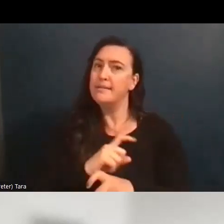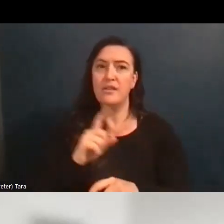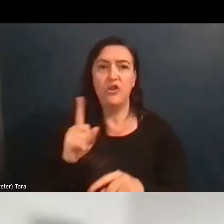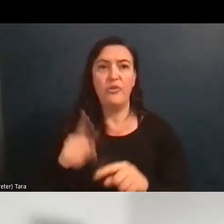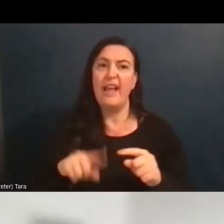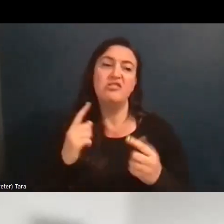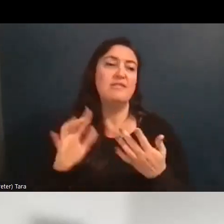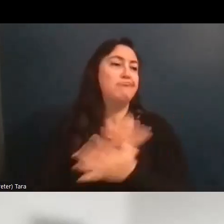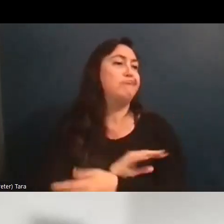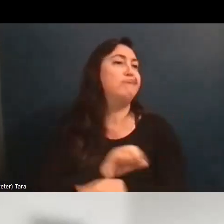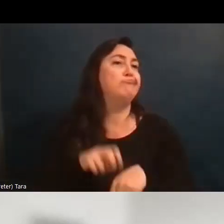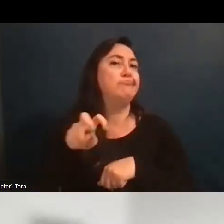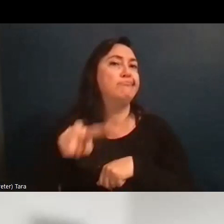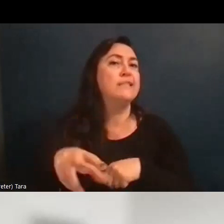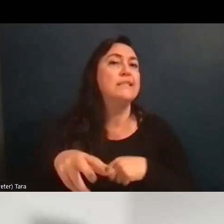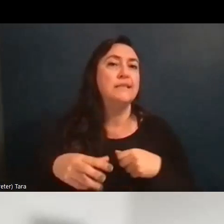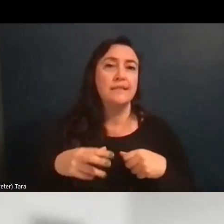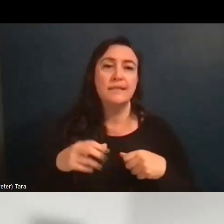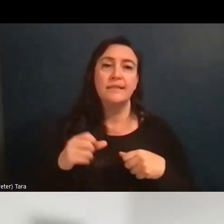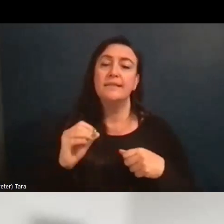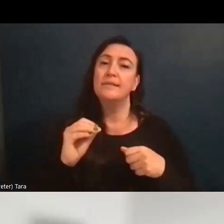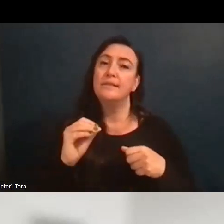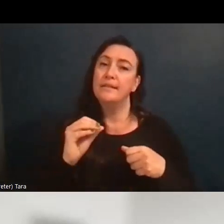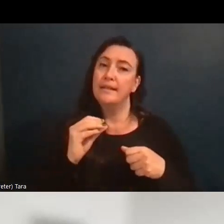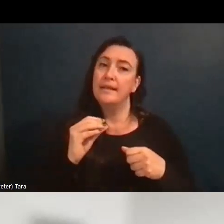And and you've got to be able to to recognize them and move